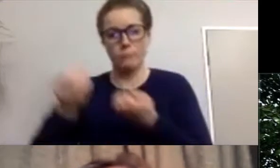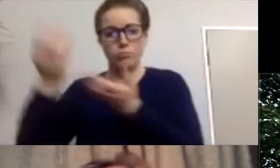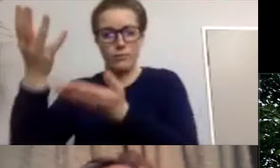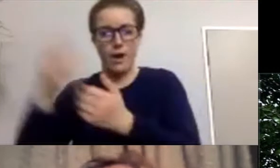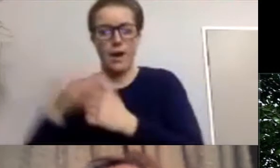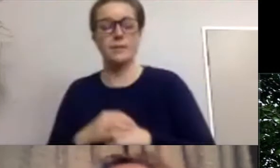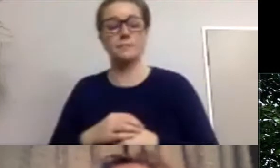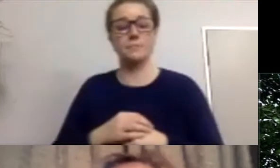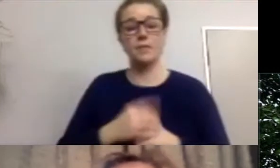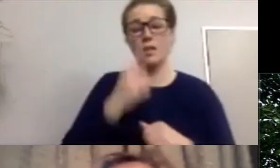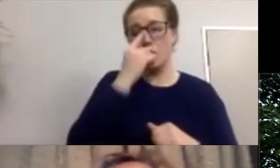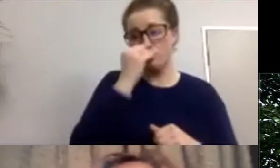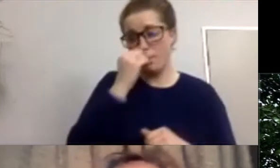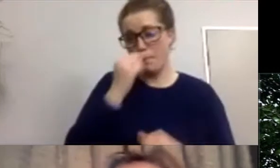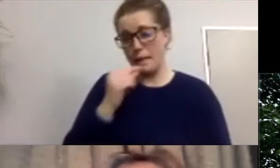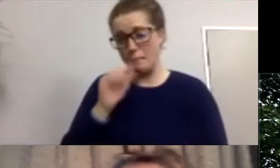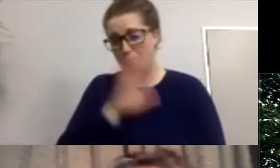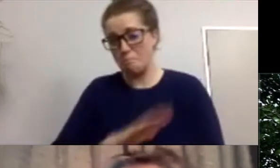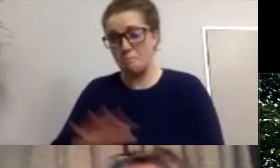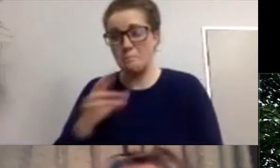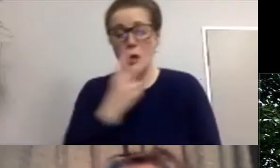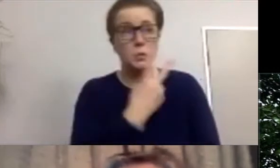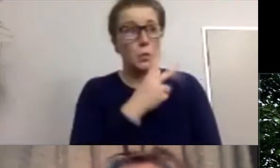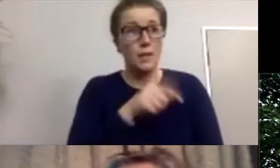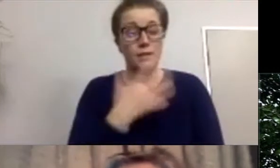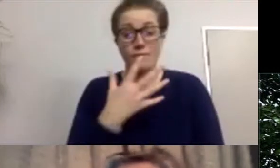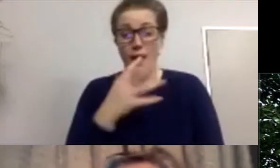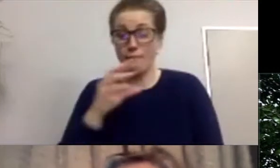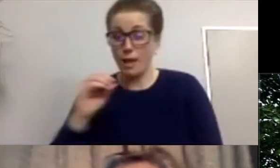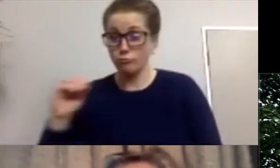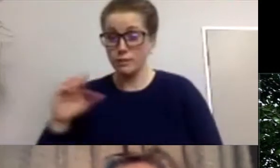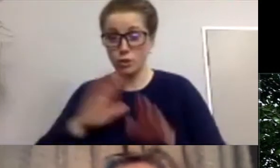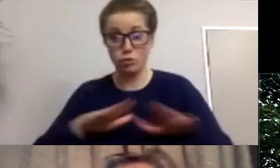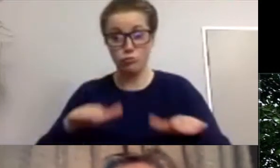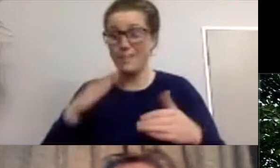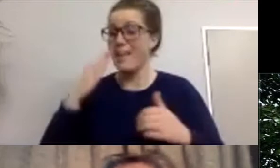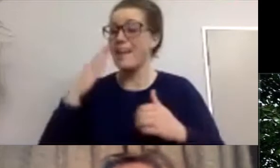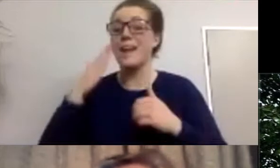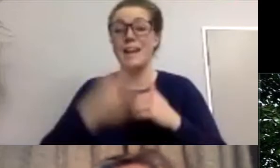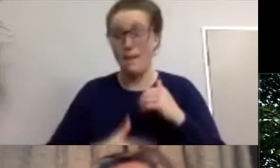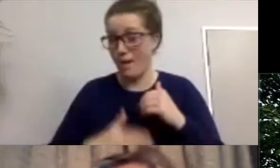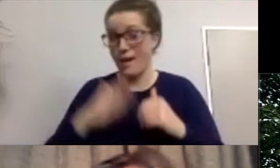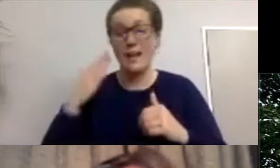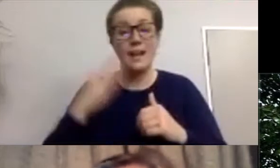We get probably 2,000, about 2,500 children that never been on a bus or